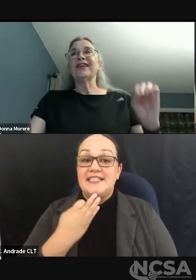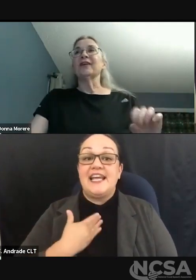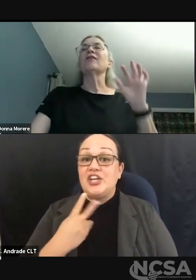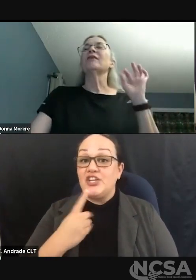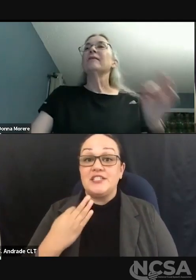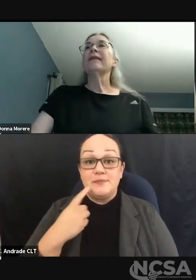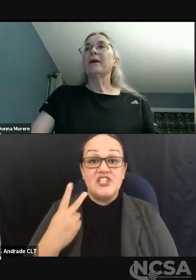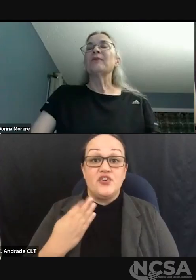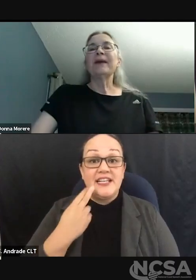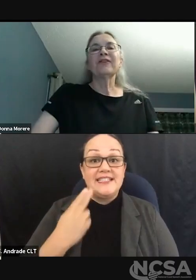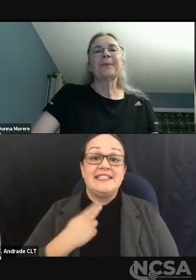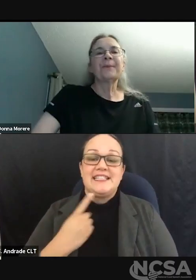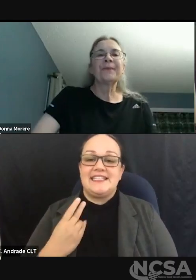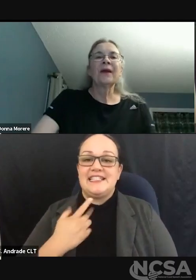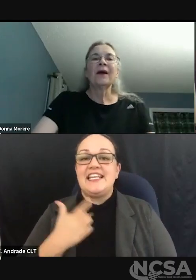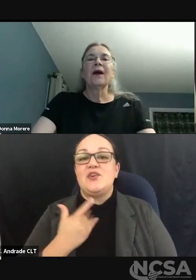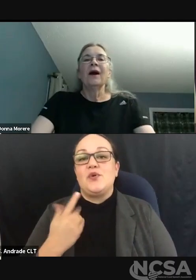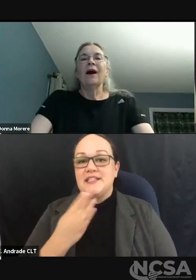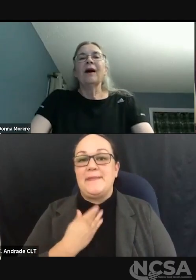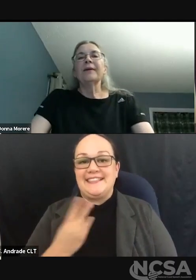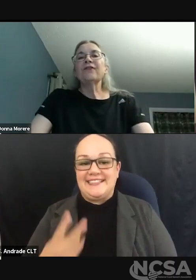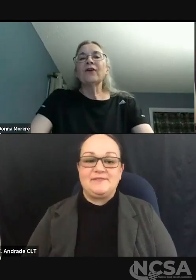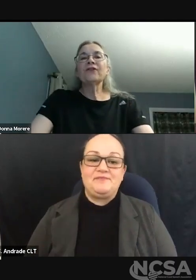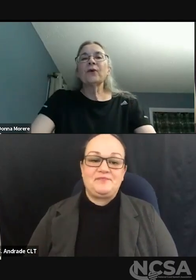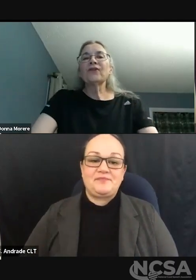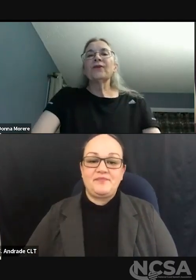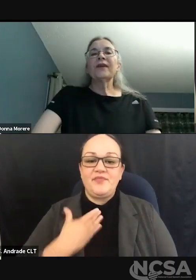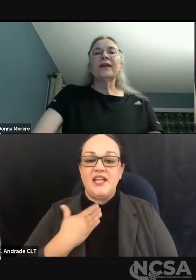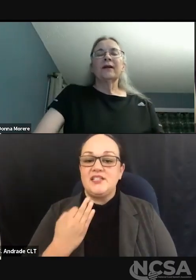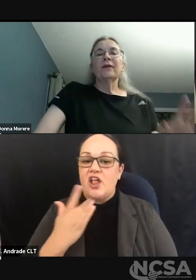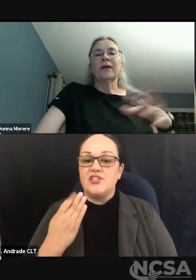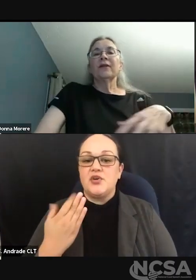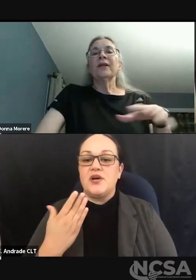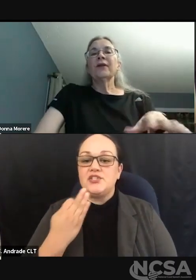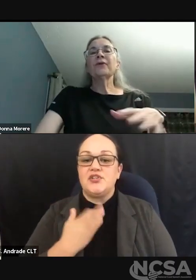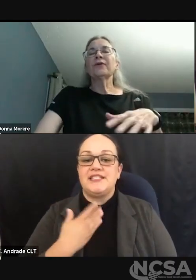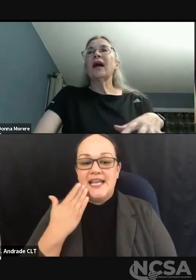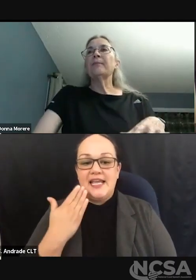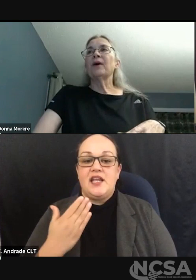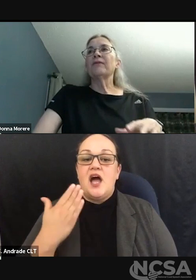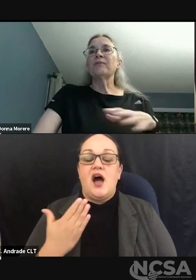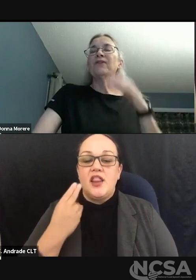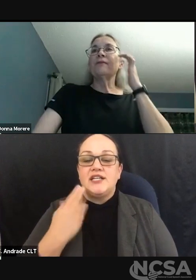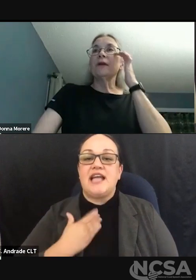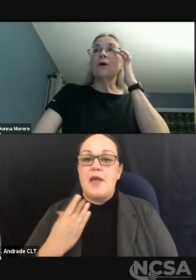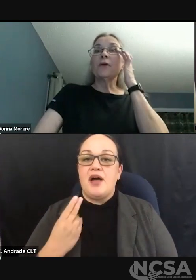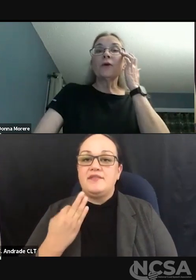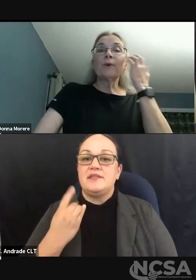That was amazing! It's also associated another type of specific auditory